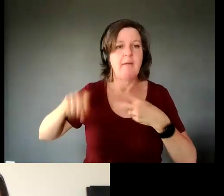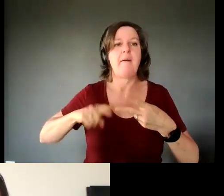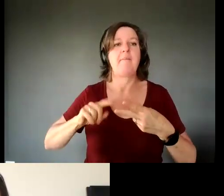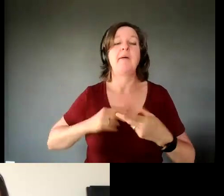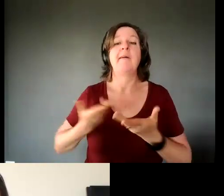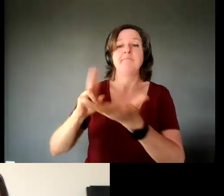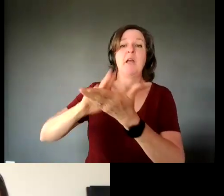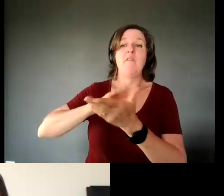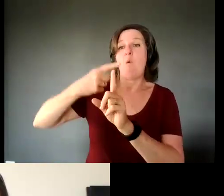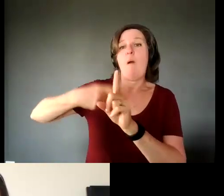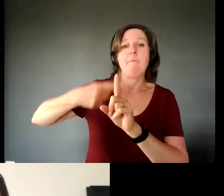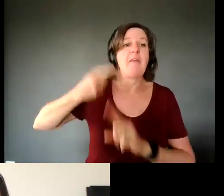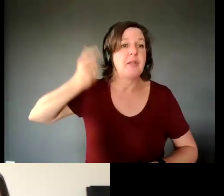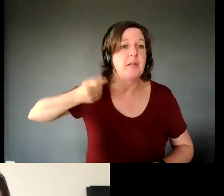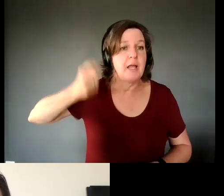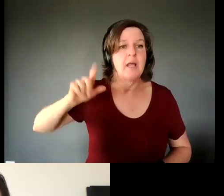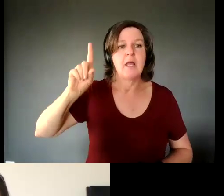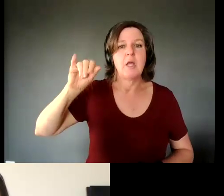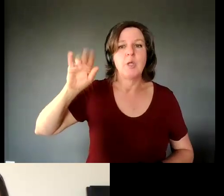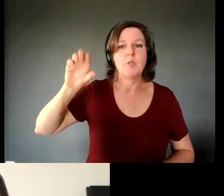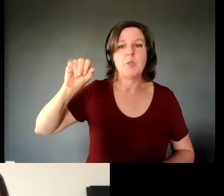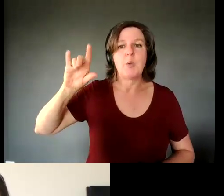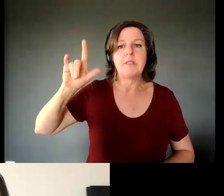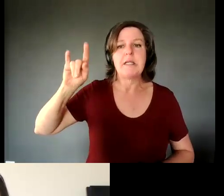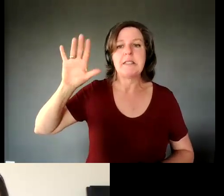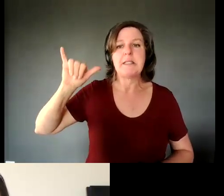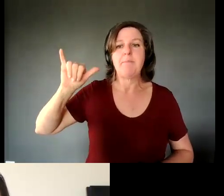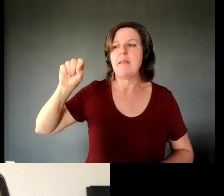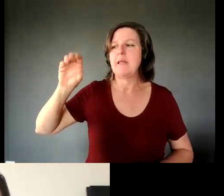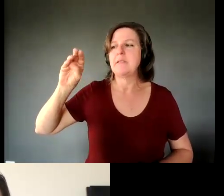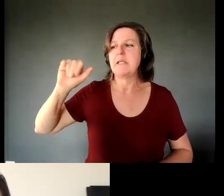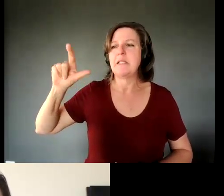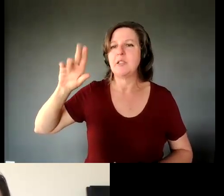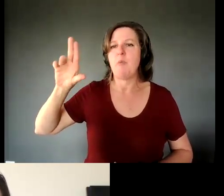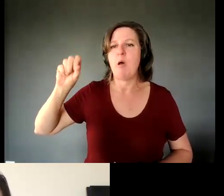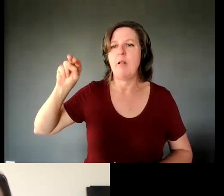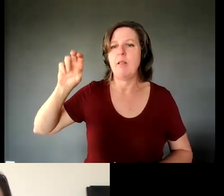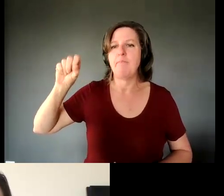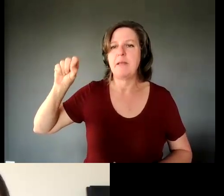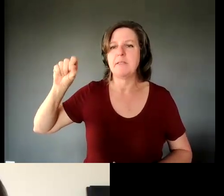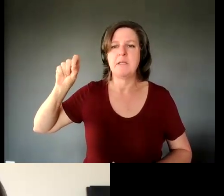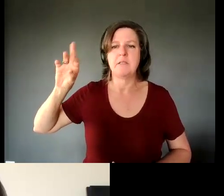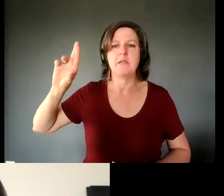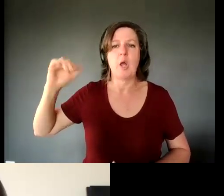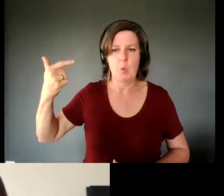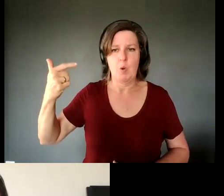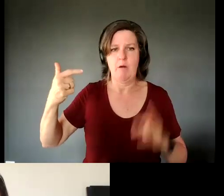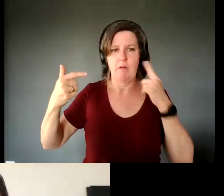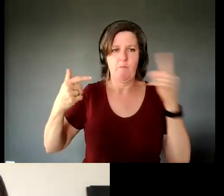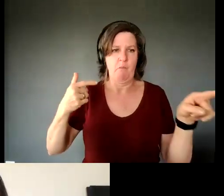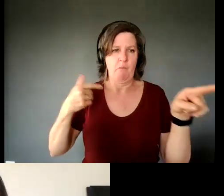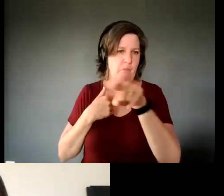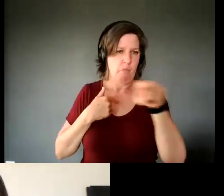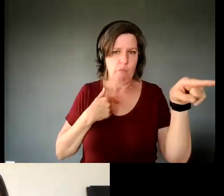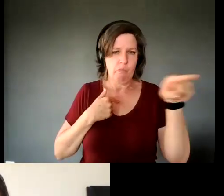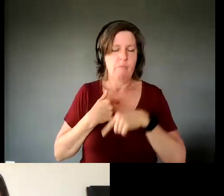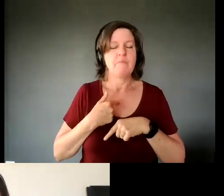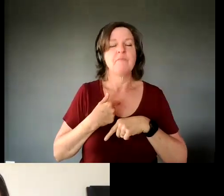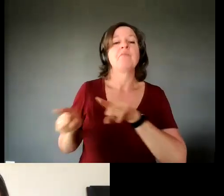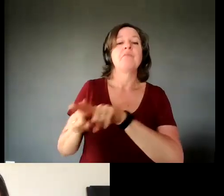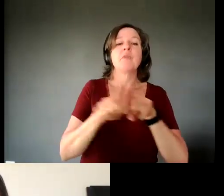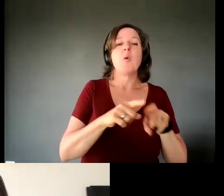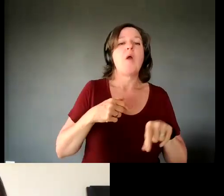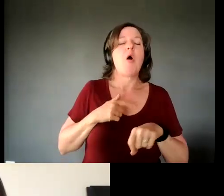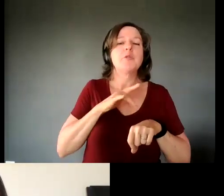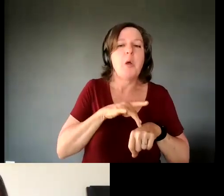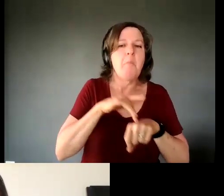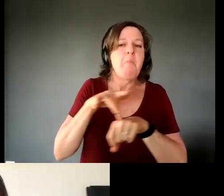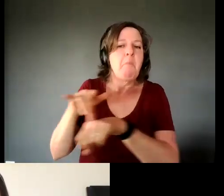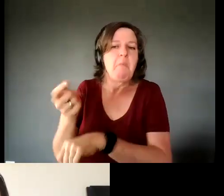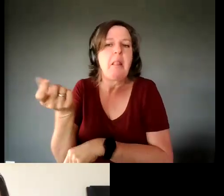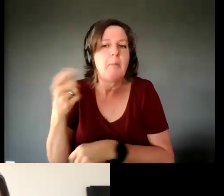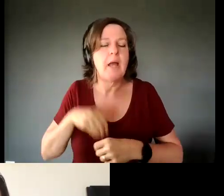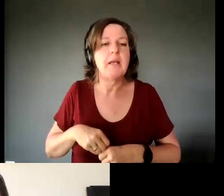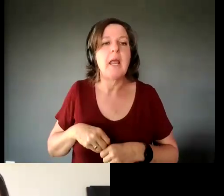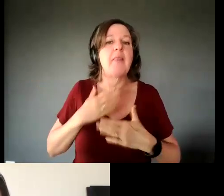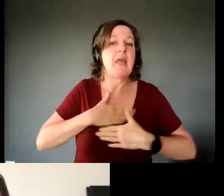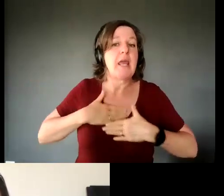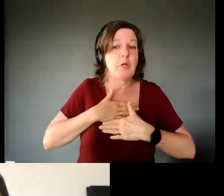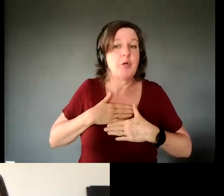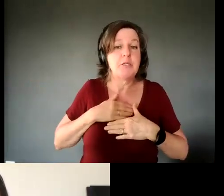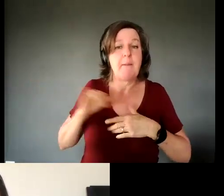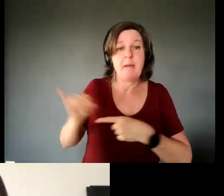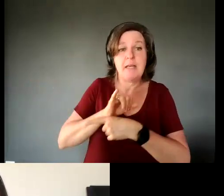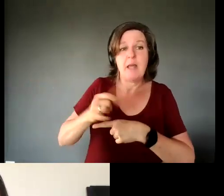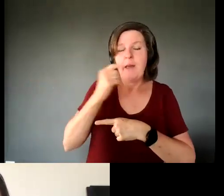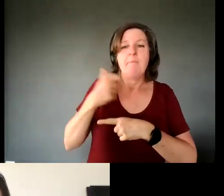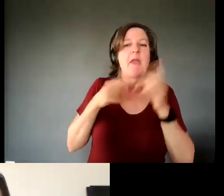DisabilitySmallBusiness.org is the link for that. We also have our toes a little bit in the entertainment industry. Because we do have a streaming TV channel that